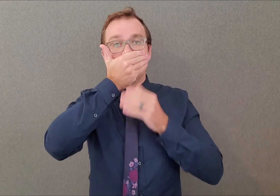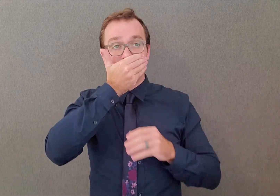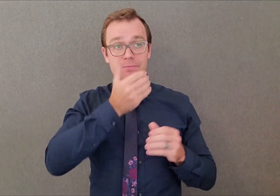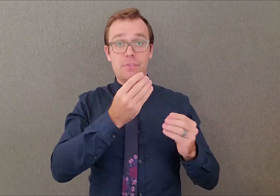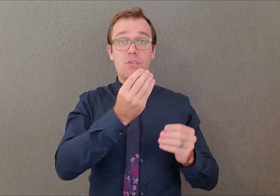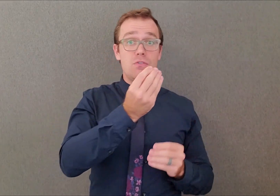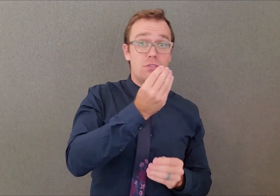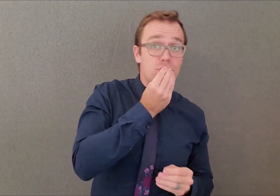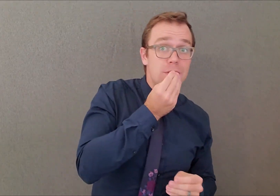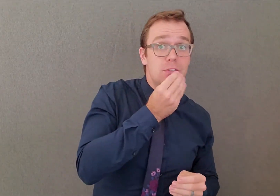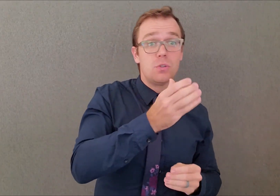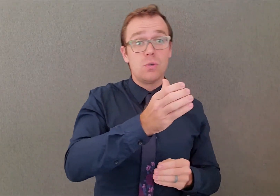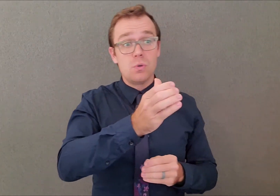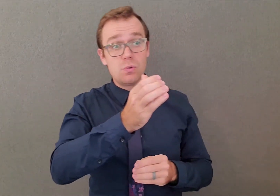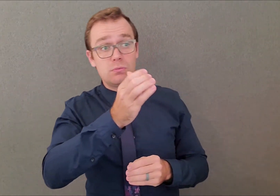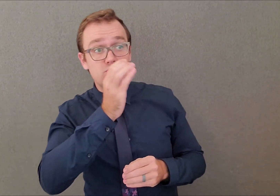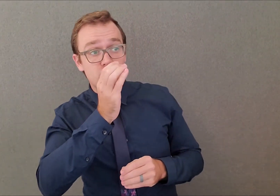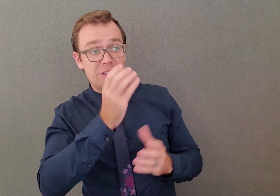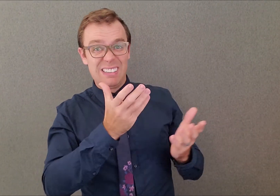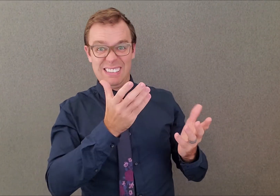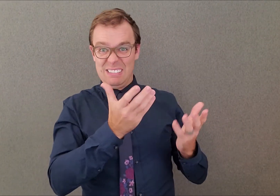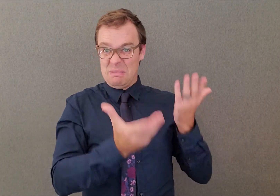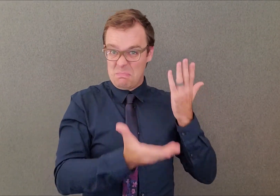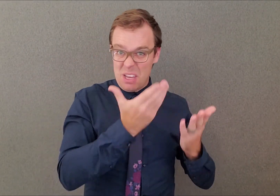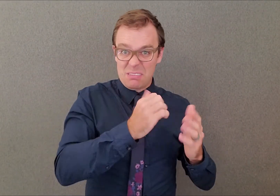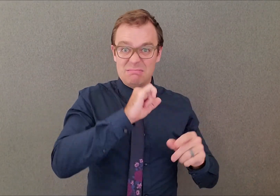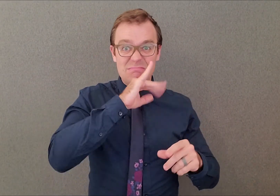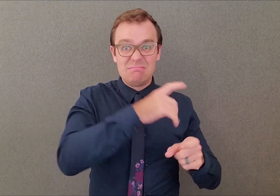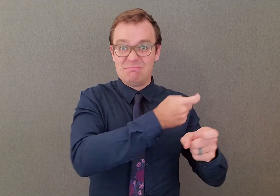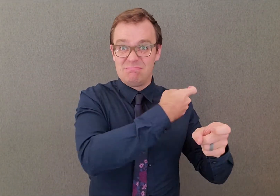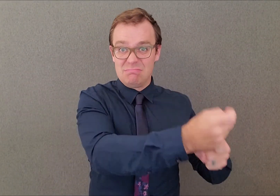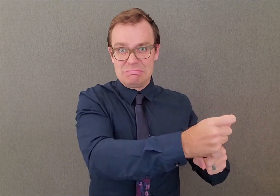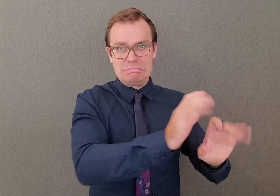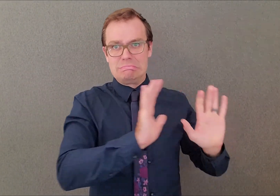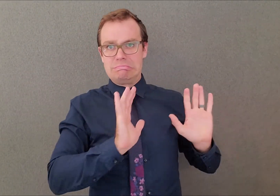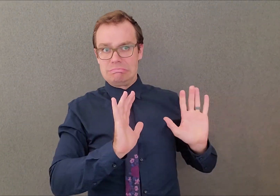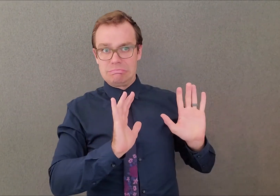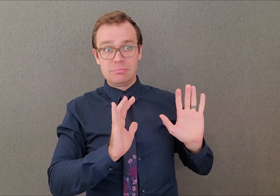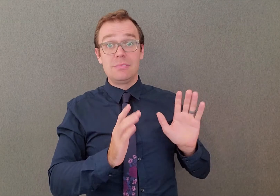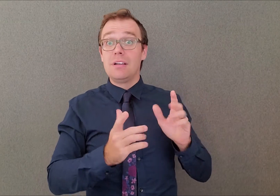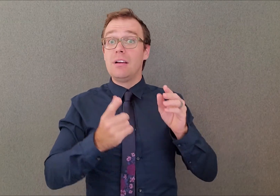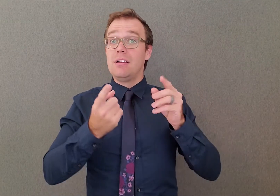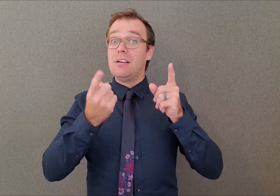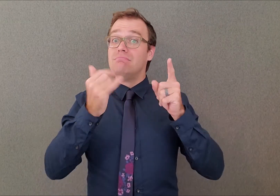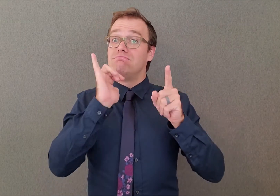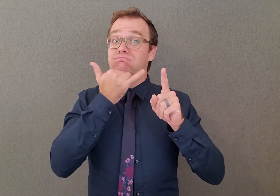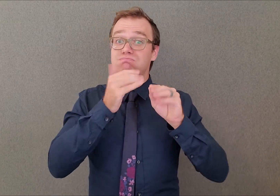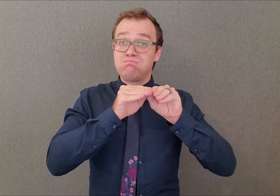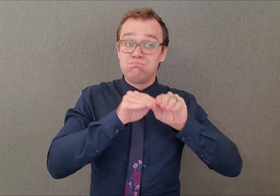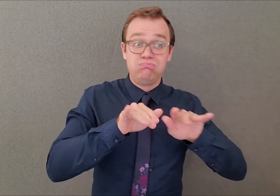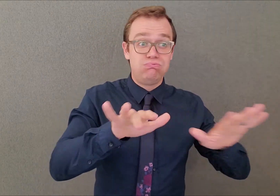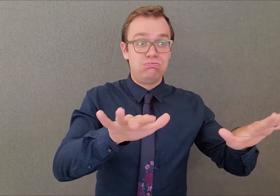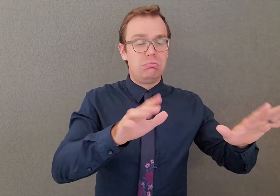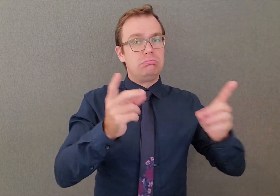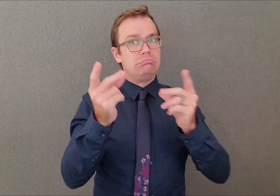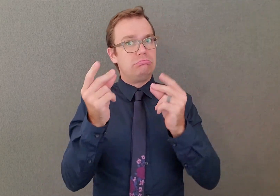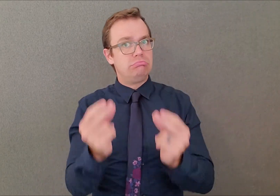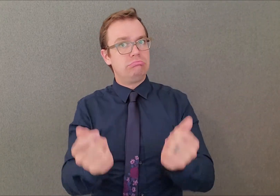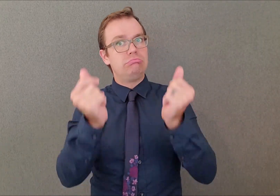or water that may be contaminated. After a HazMat release. Act quickly if you have come in to contact